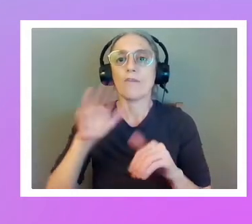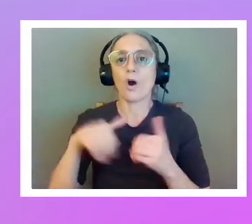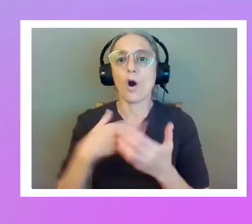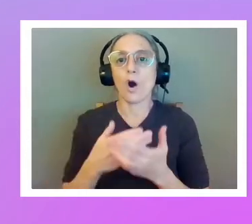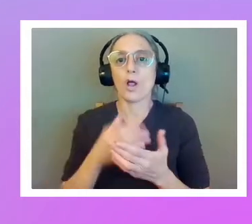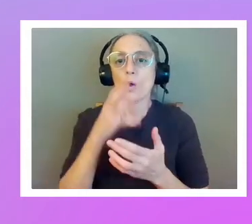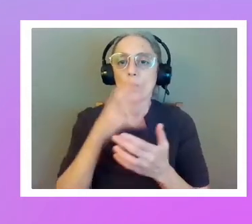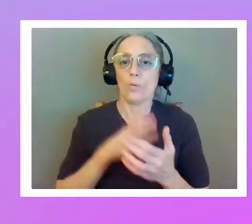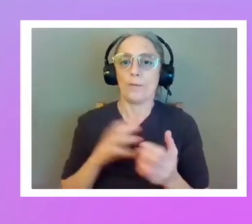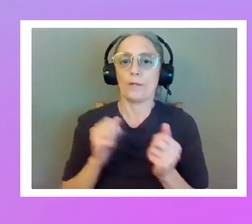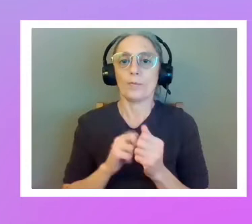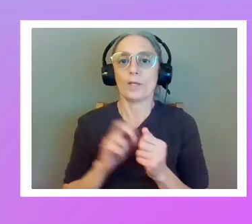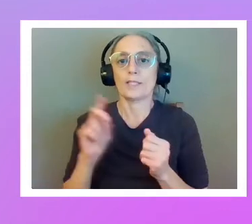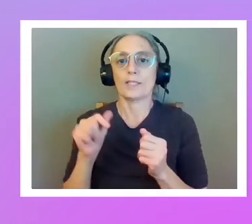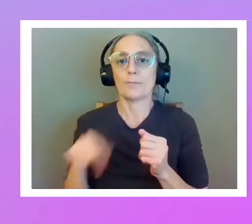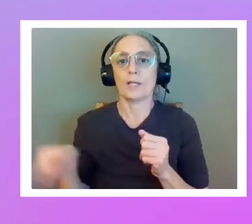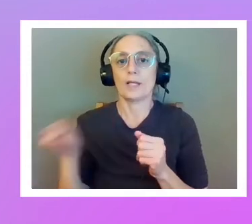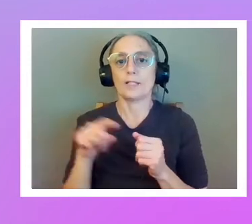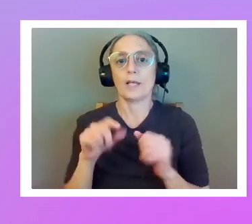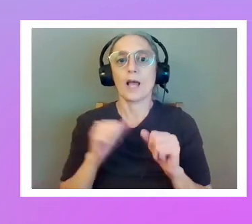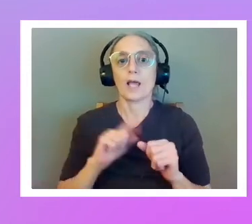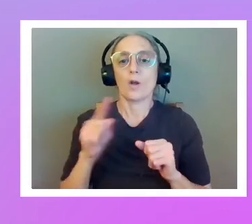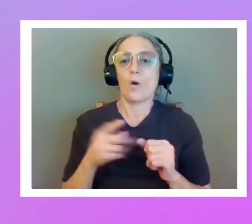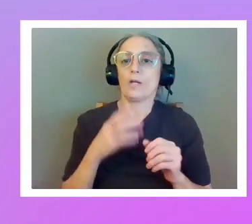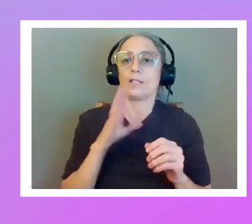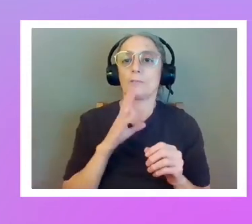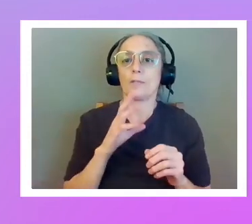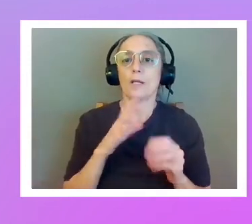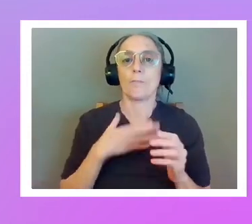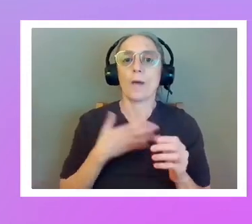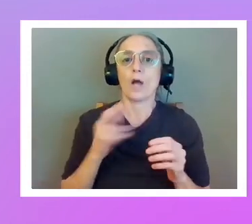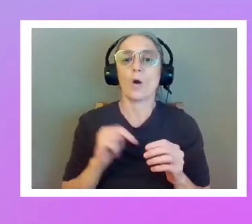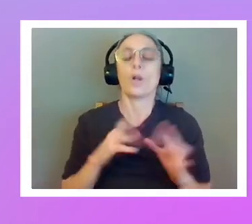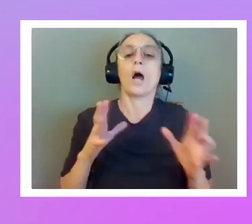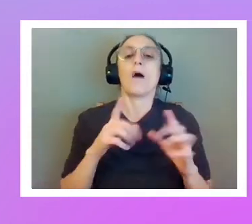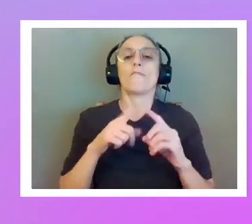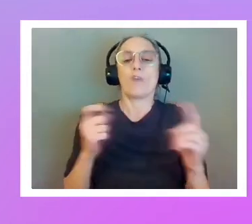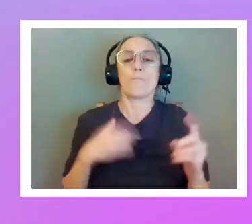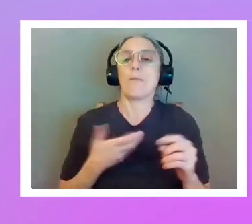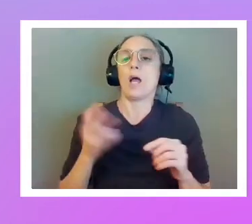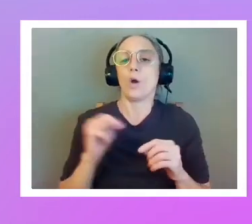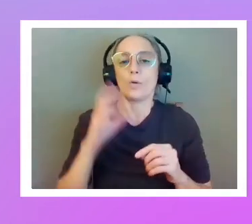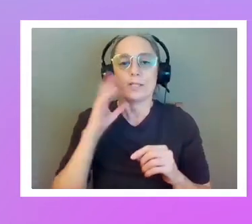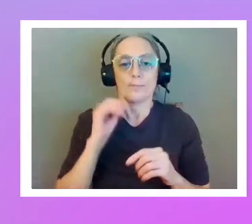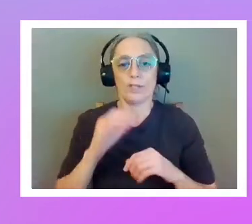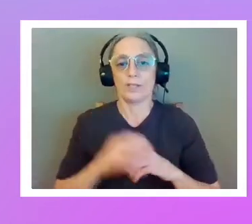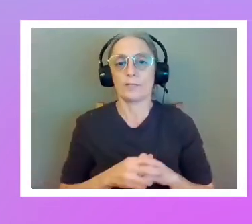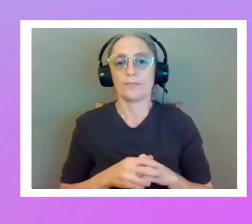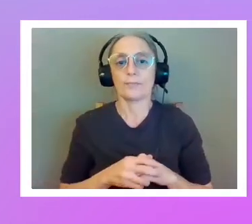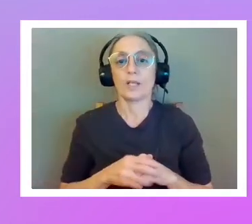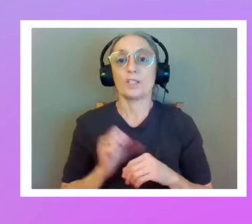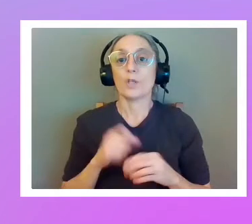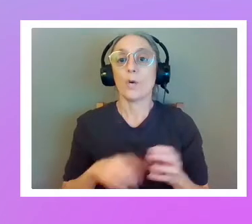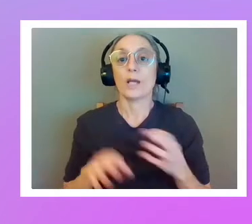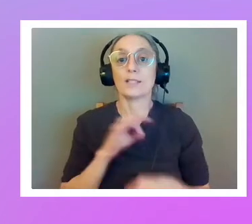I can only speak for my own from my own experiences. So instead, what you want to do is continuously